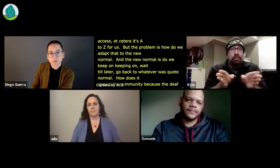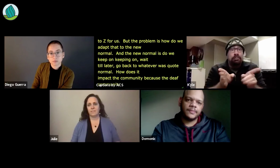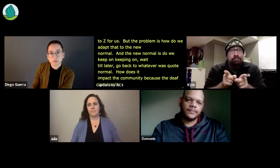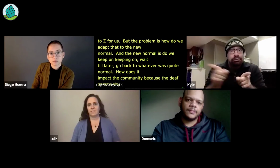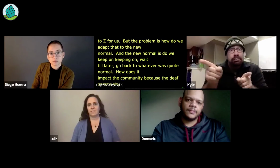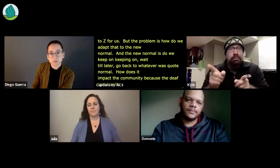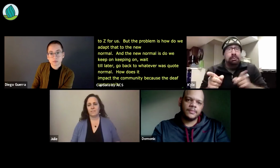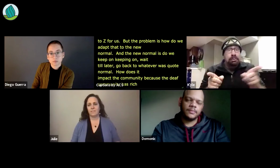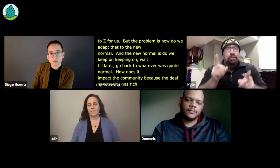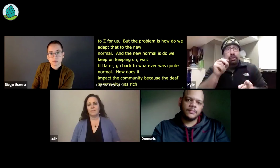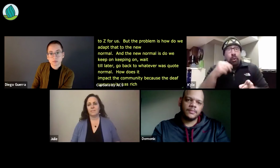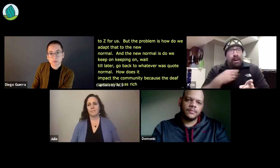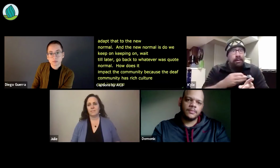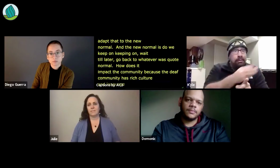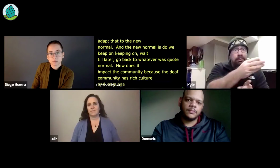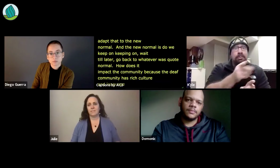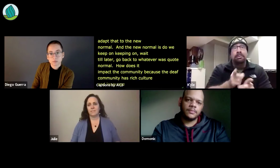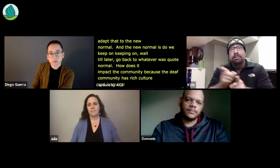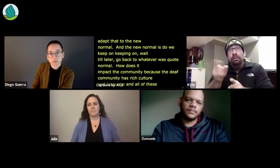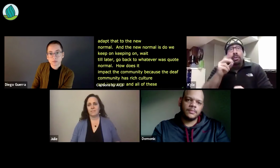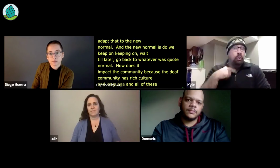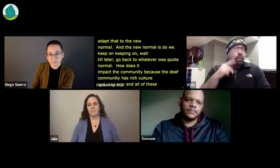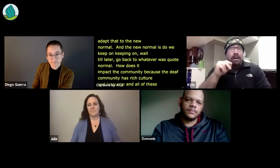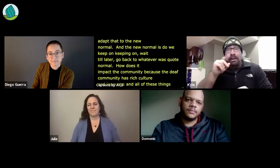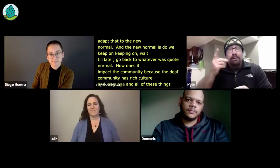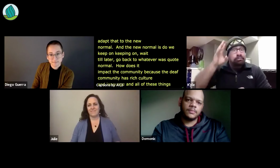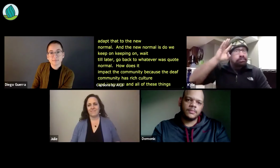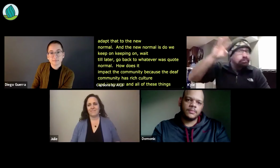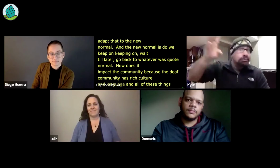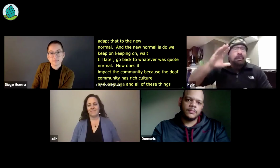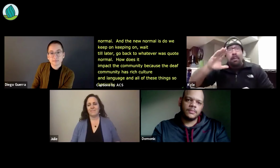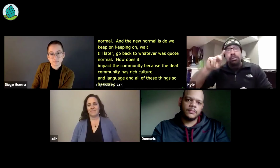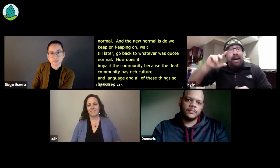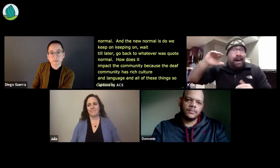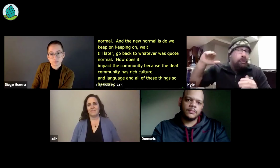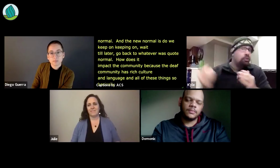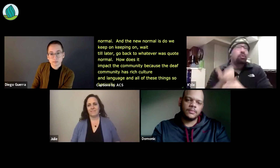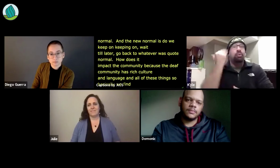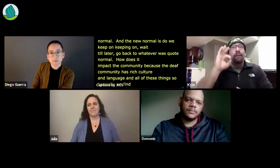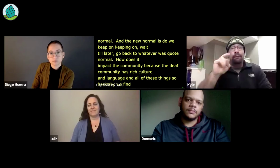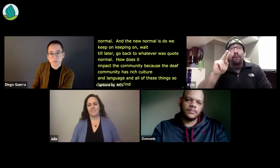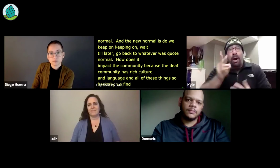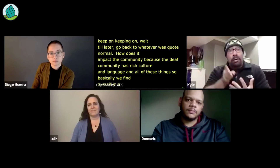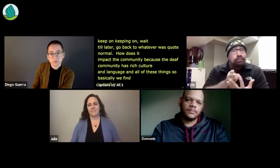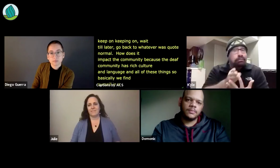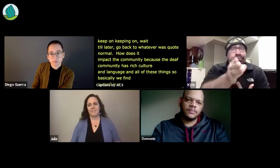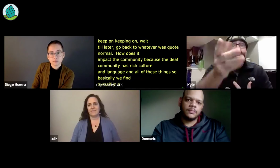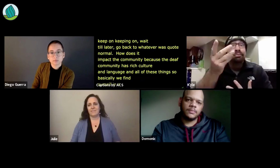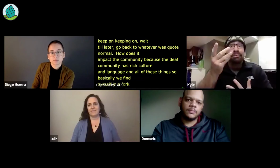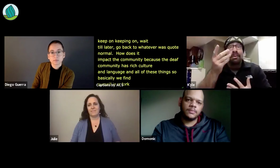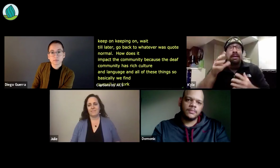Do we go this way or that? Do we reinvent something new? Do we come up with a third fork?